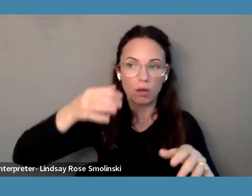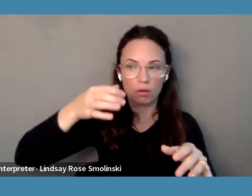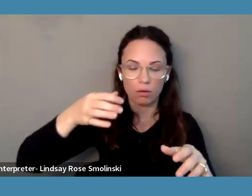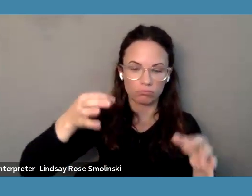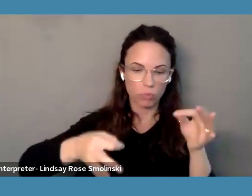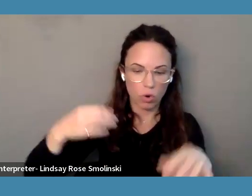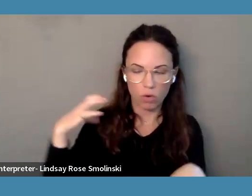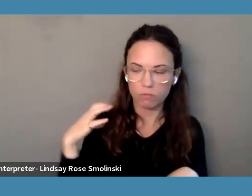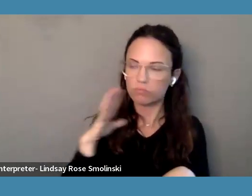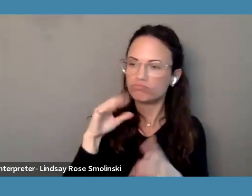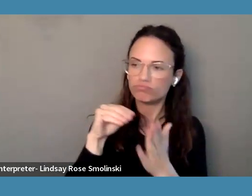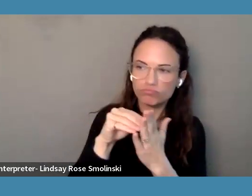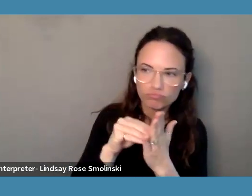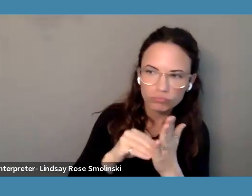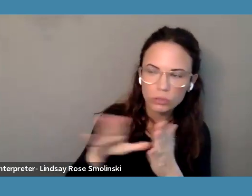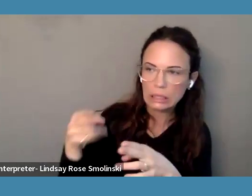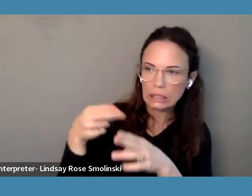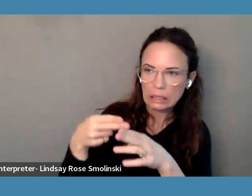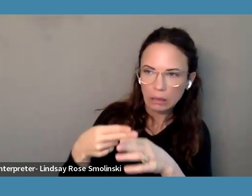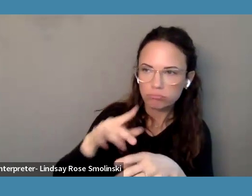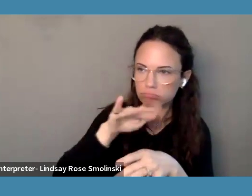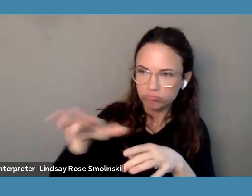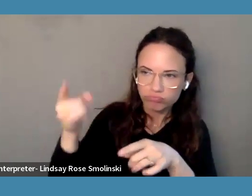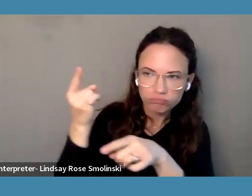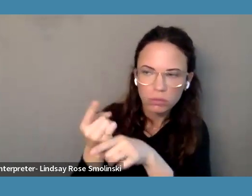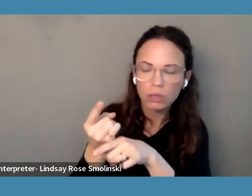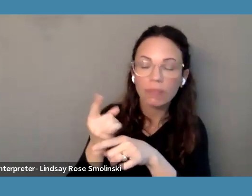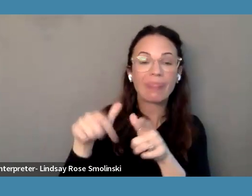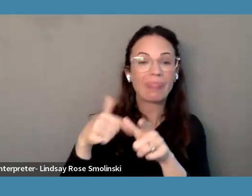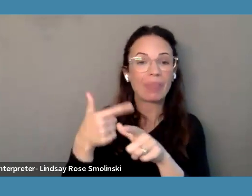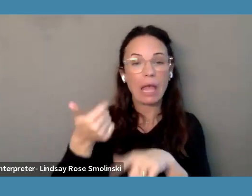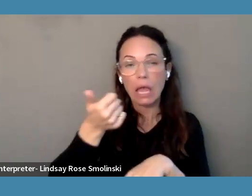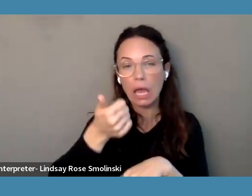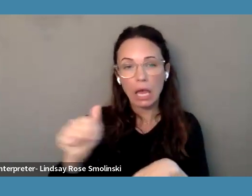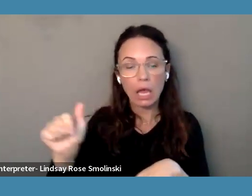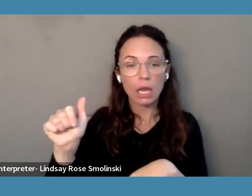make sure they have everything spelled correctly, and then anybody that is going